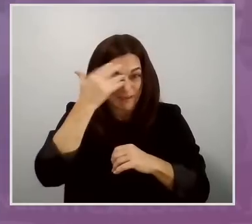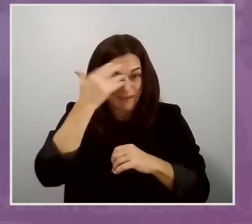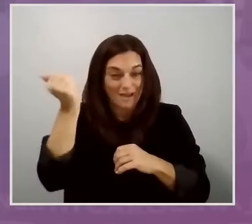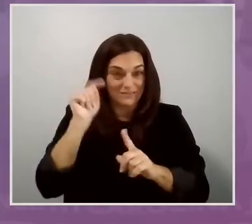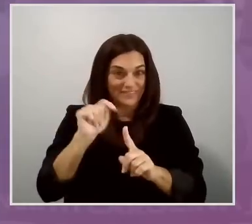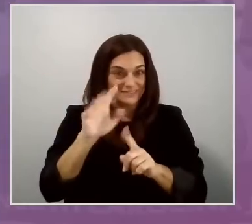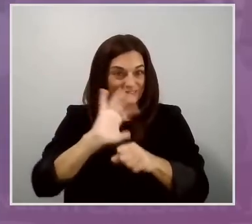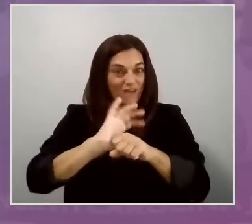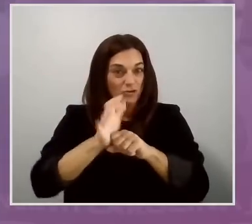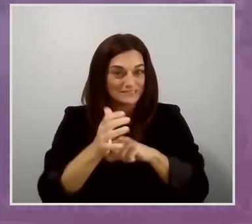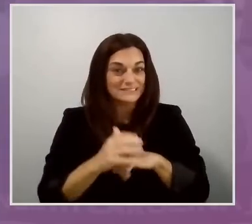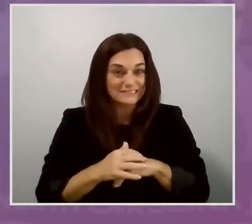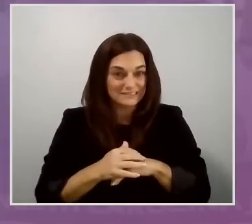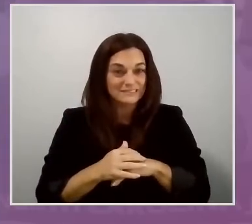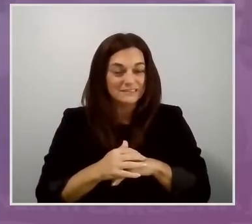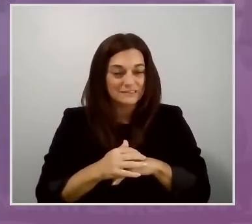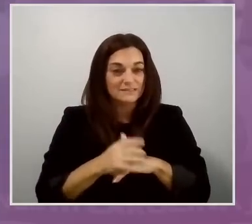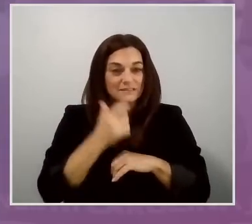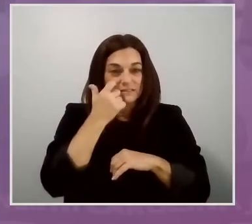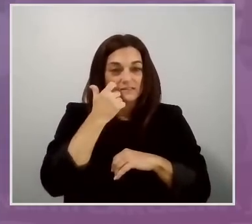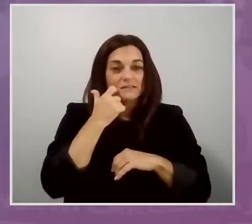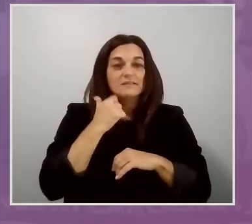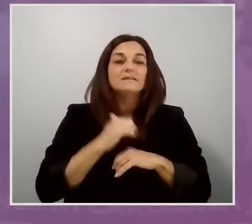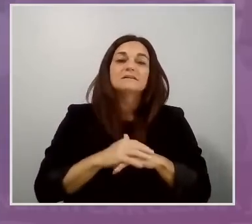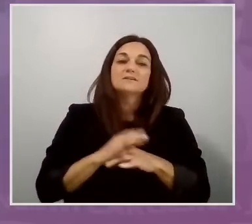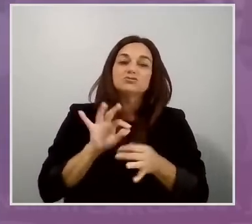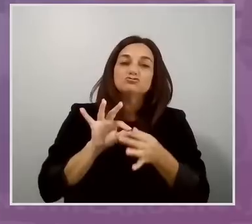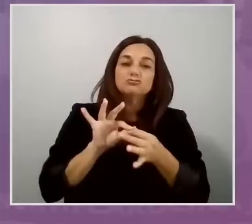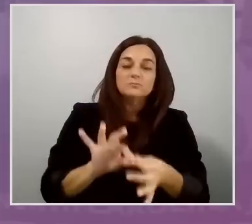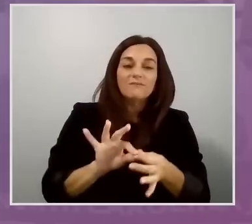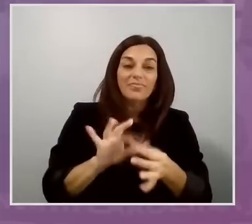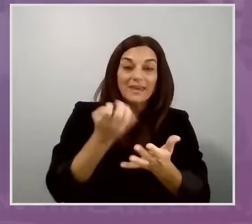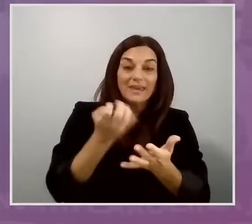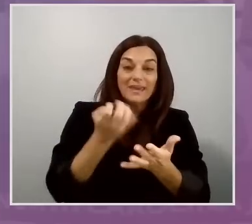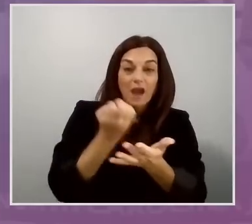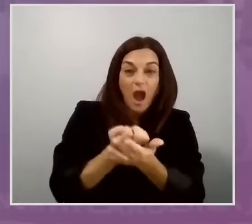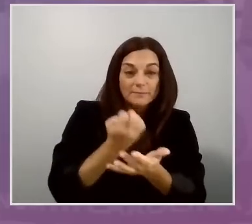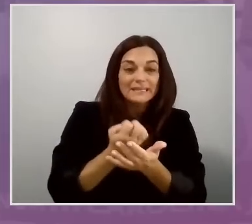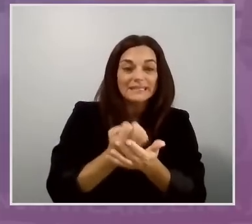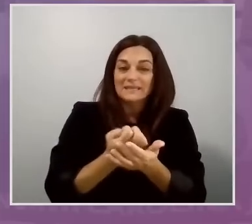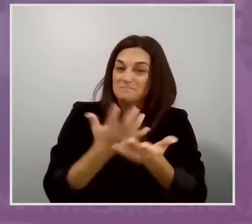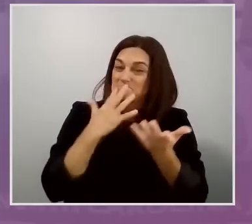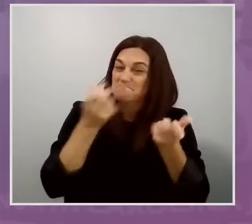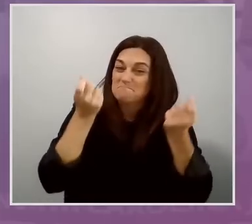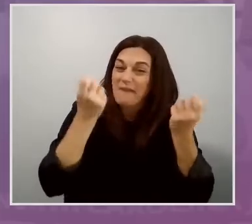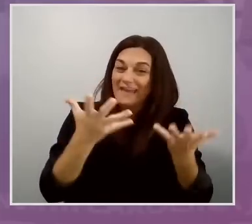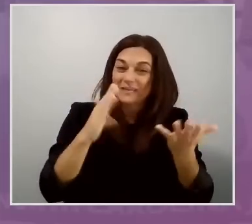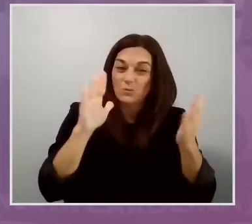AND OVER 3,800 DEATHS IN NORTH CAROLINA BECAUSE OF THIS